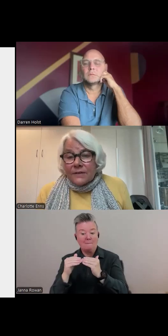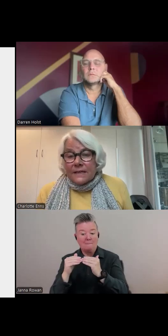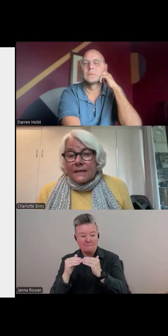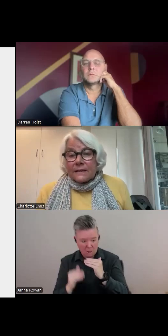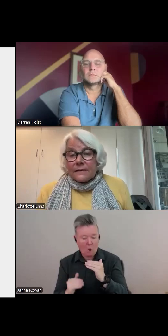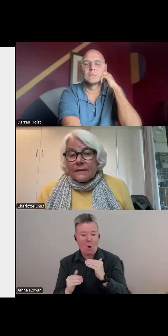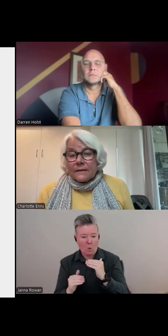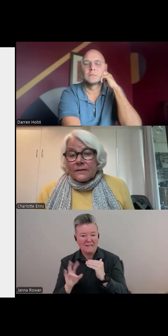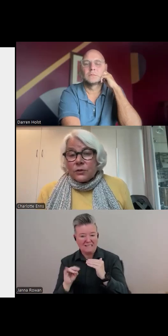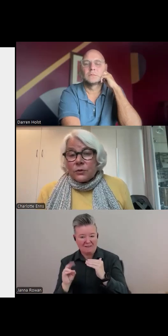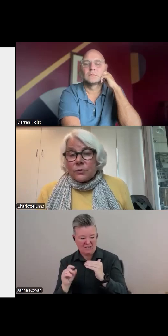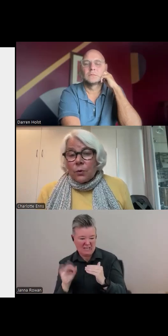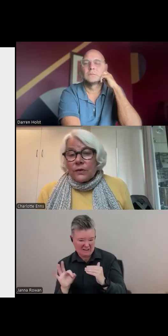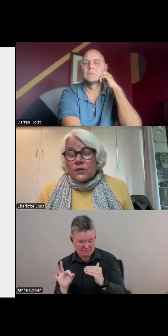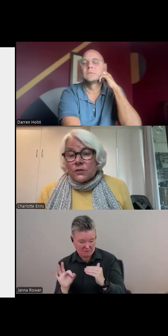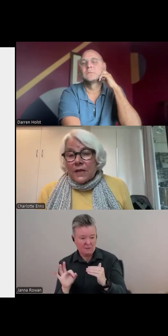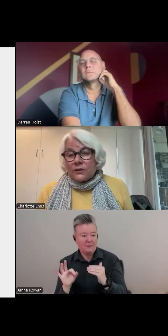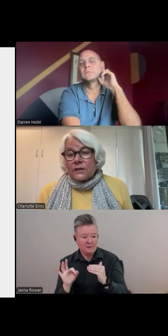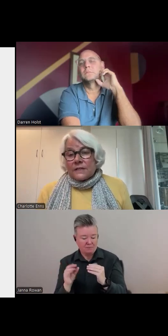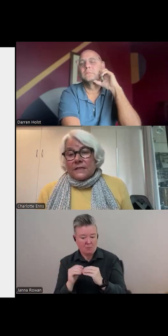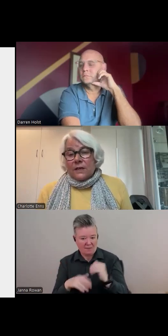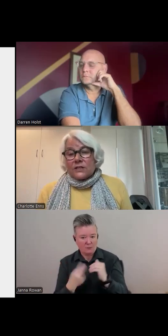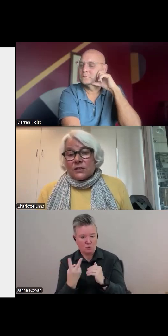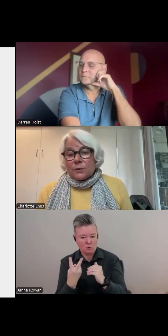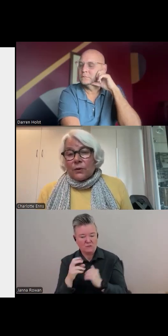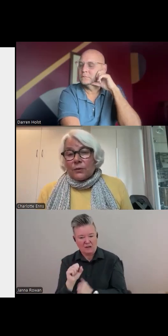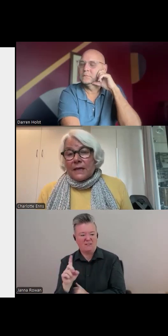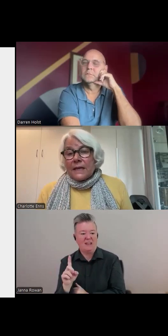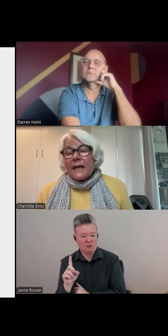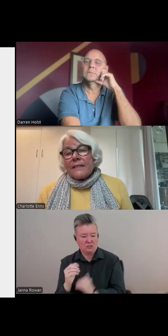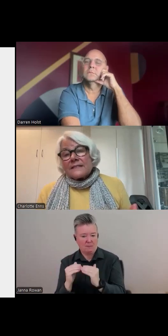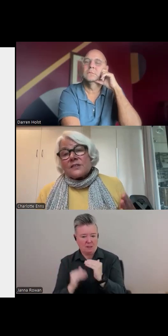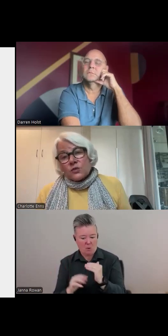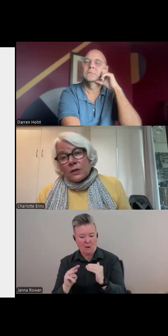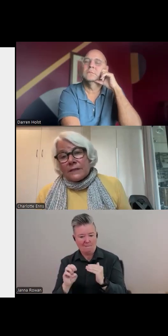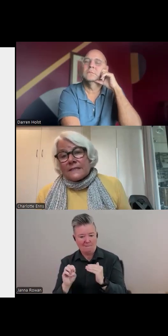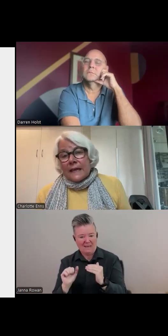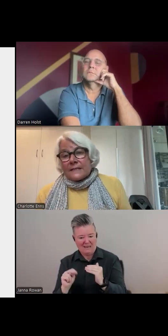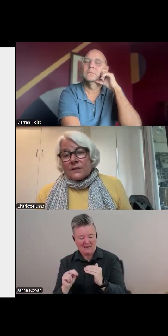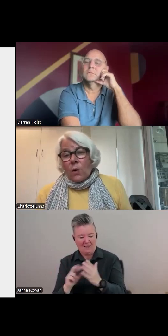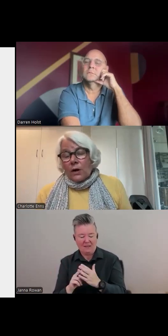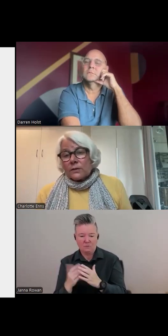below 70, two-- more than two standard deviations below the mean, that's